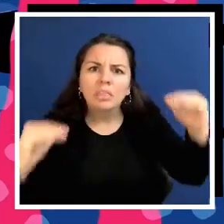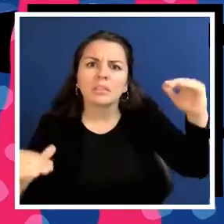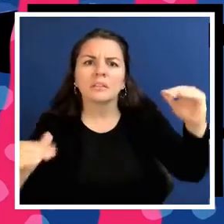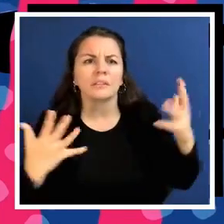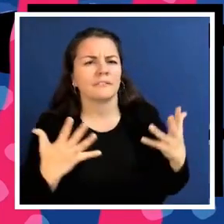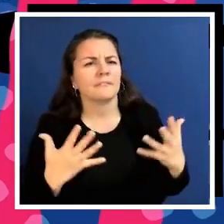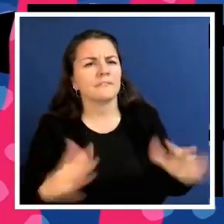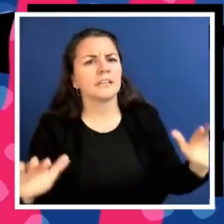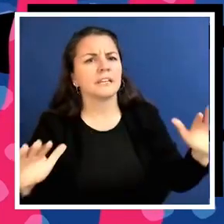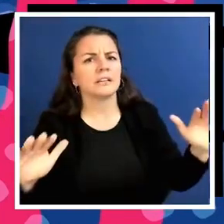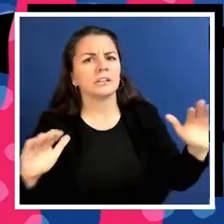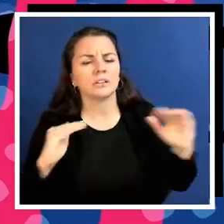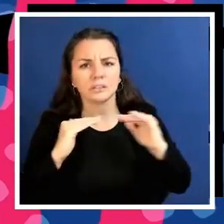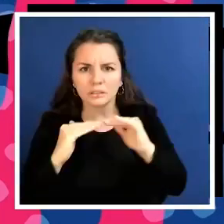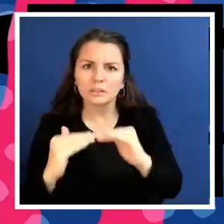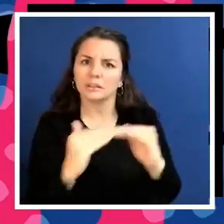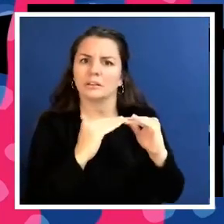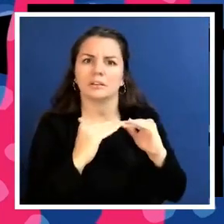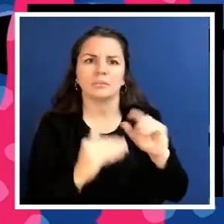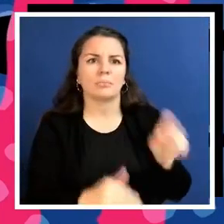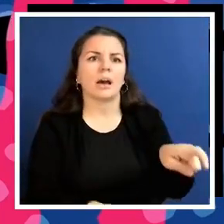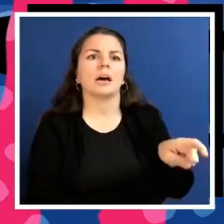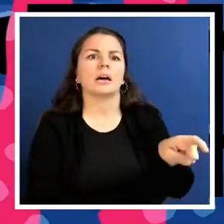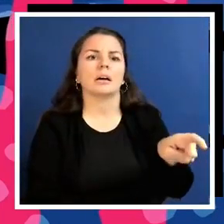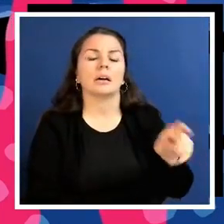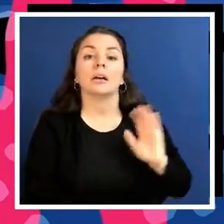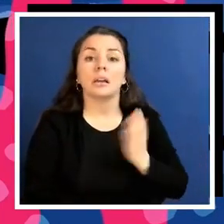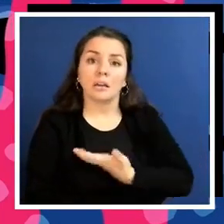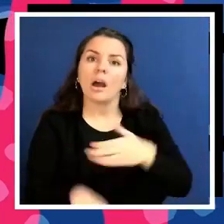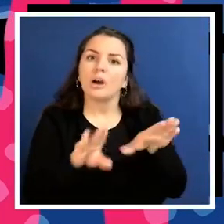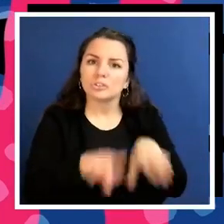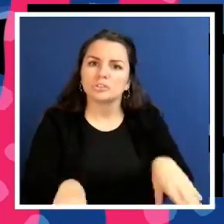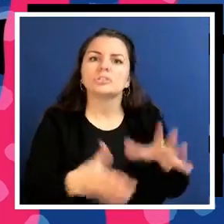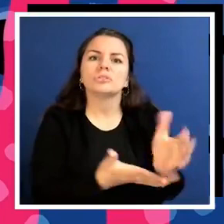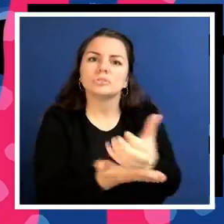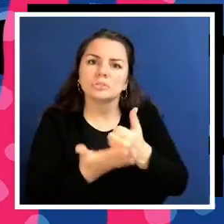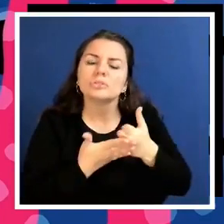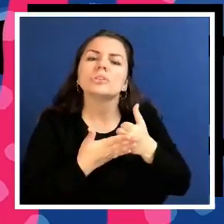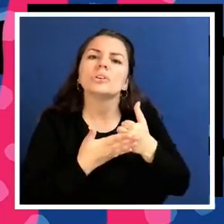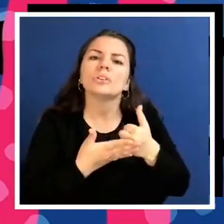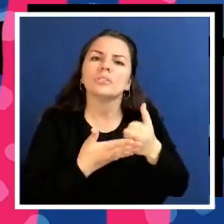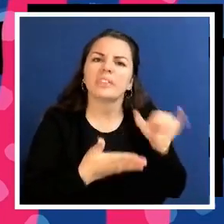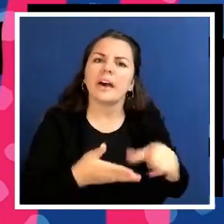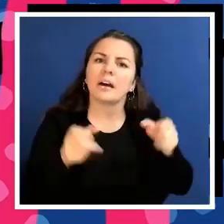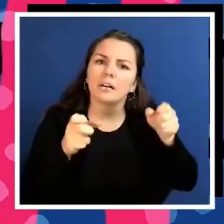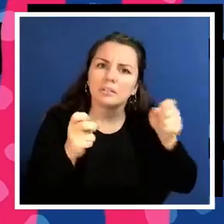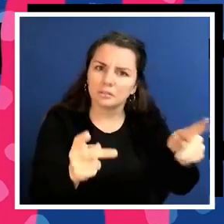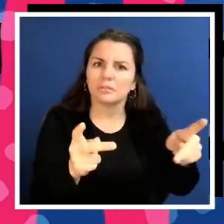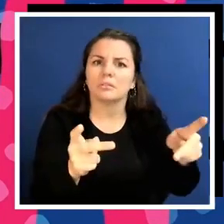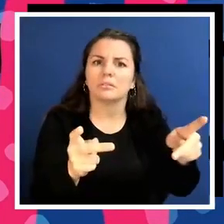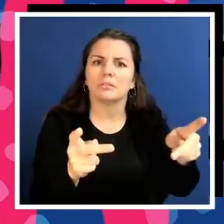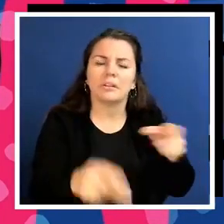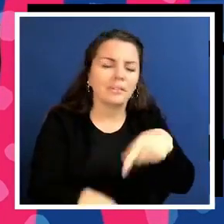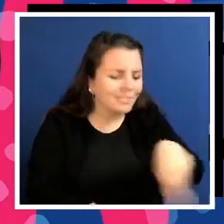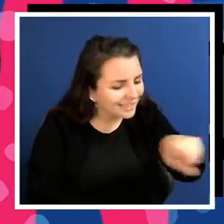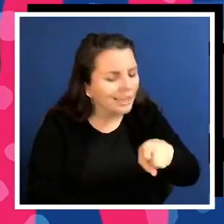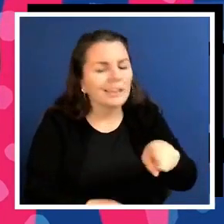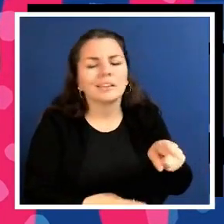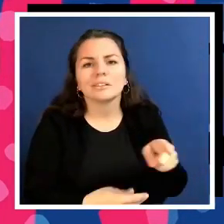THAT WE BREAK THE BONDAGE'S OF